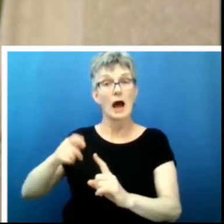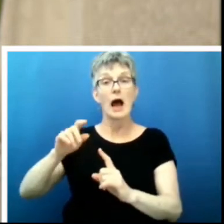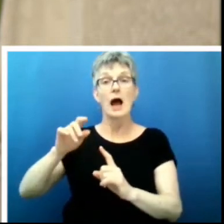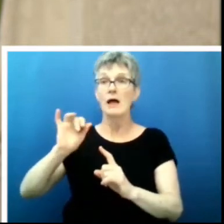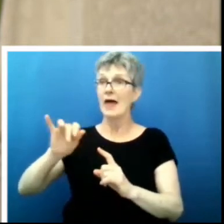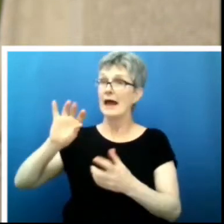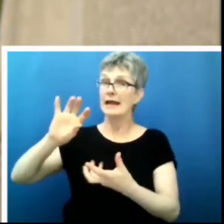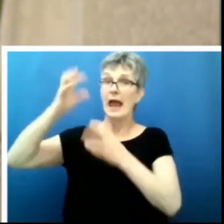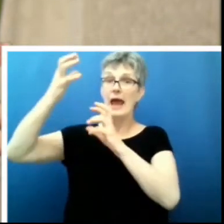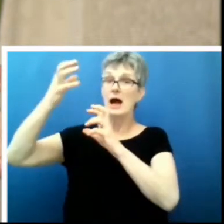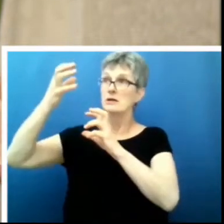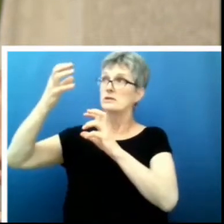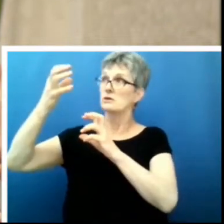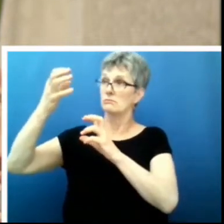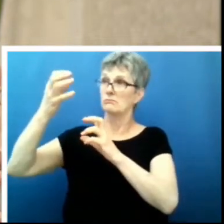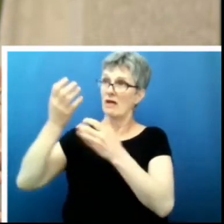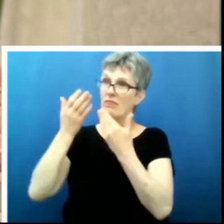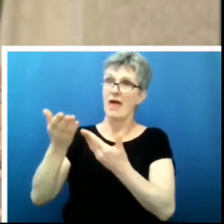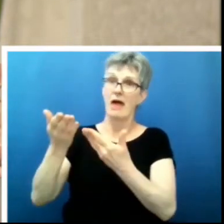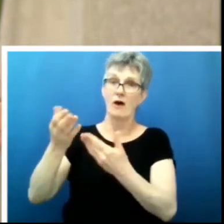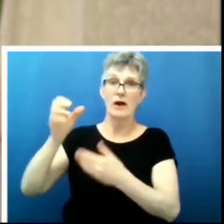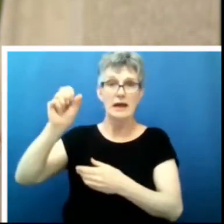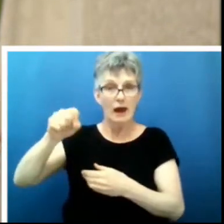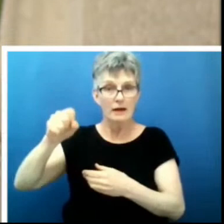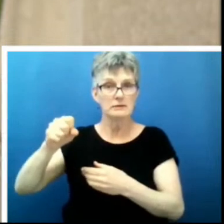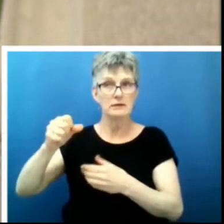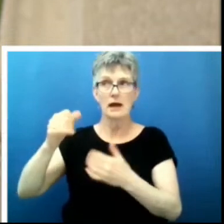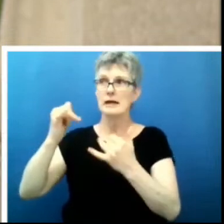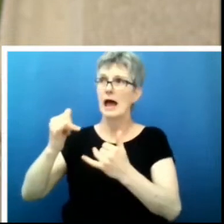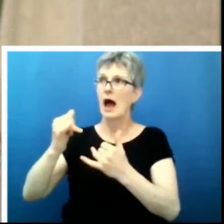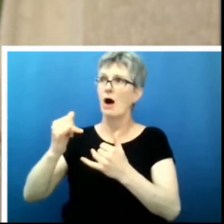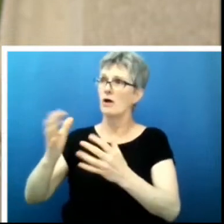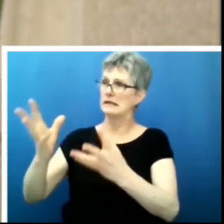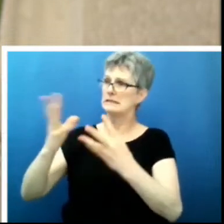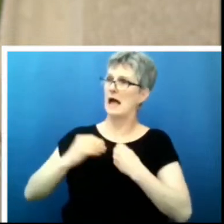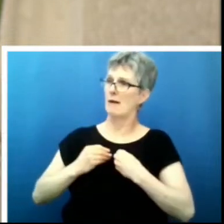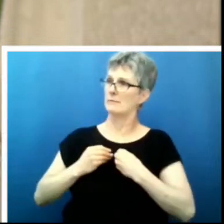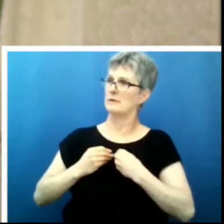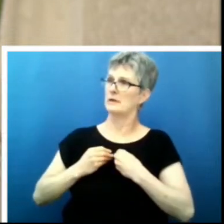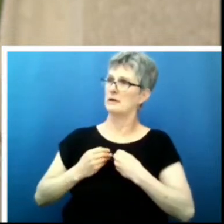Now we can move through the chaos. Through something called moving meditations.